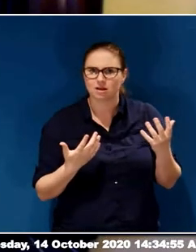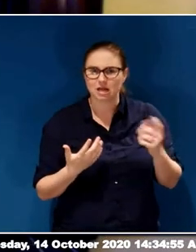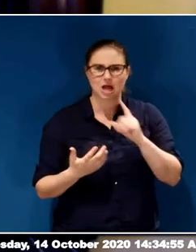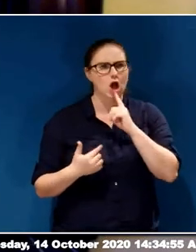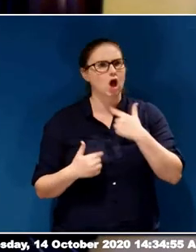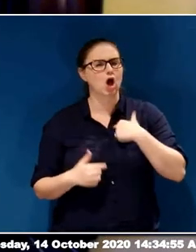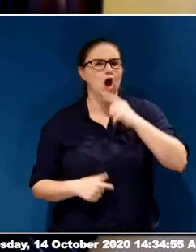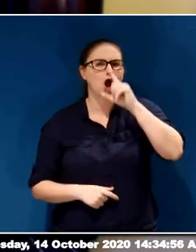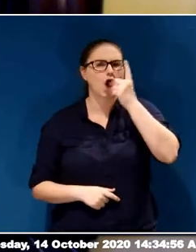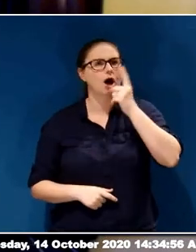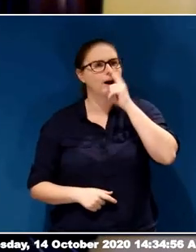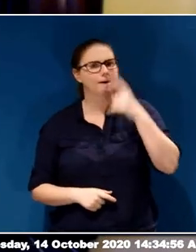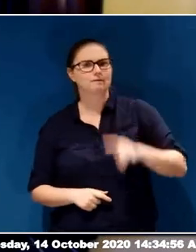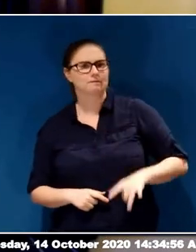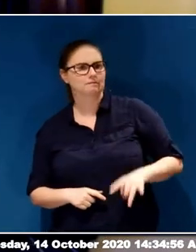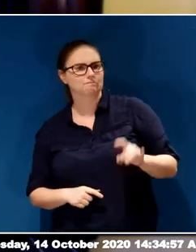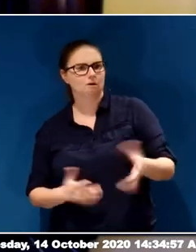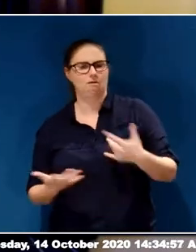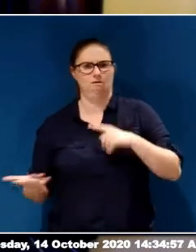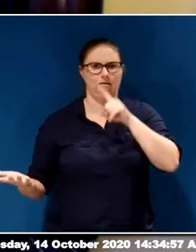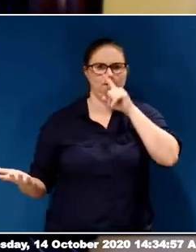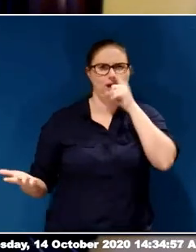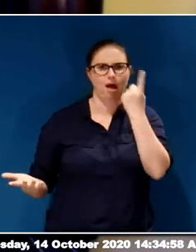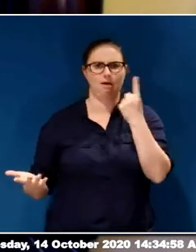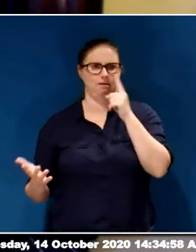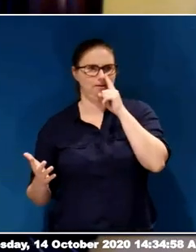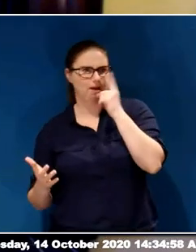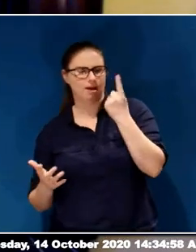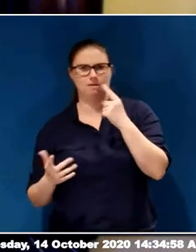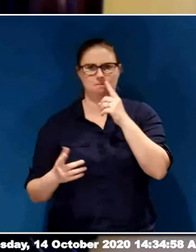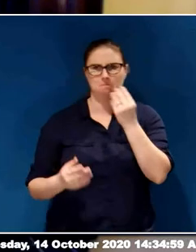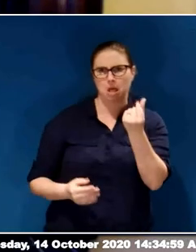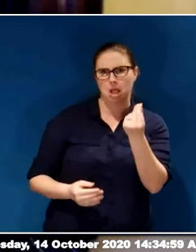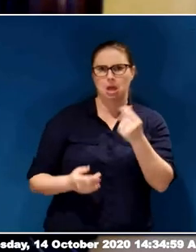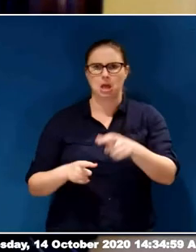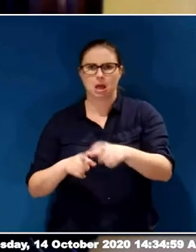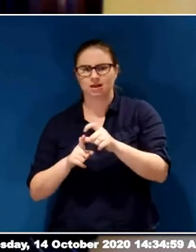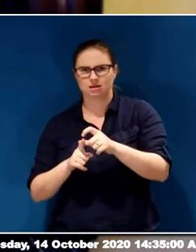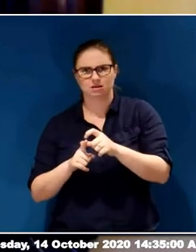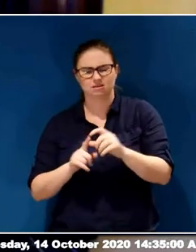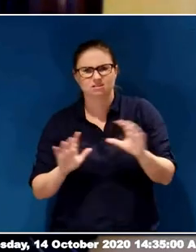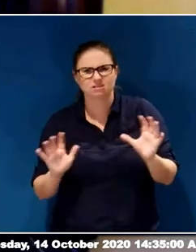to do this is undermined by this finding that schools are not exhausting the